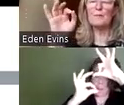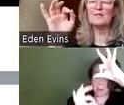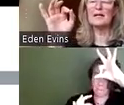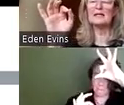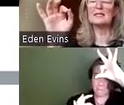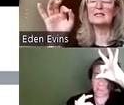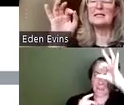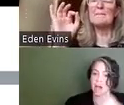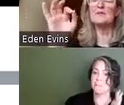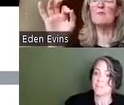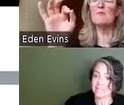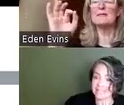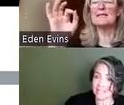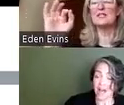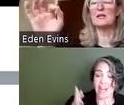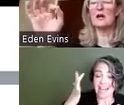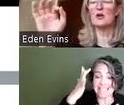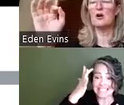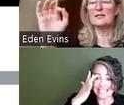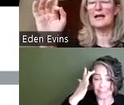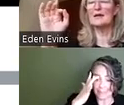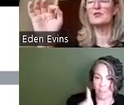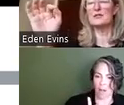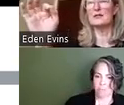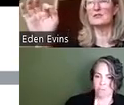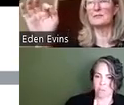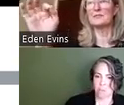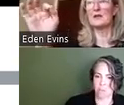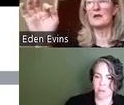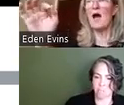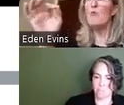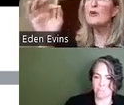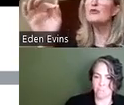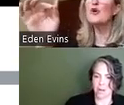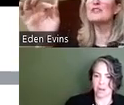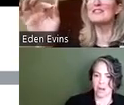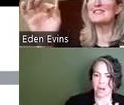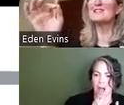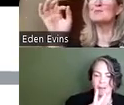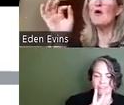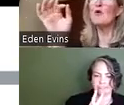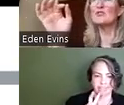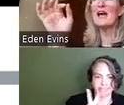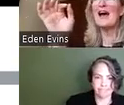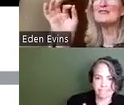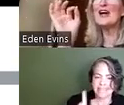represents symptom repetition across diagnoses. And what you'll notice is these spokes have lots